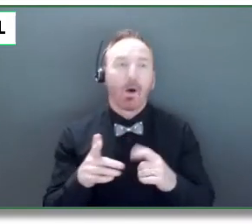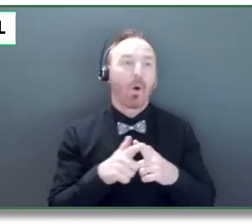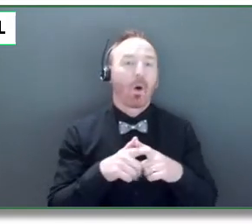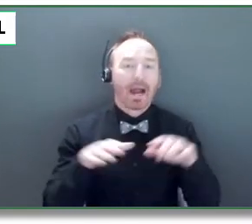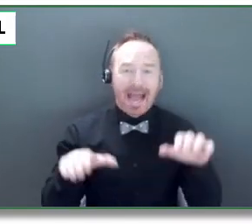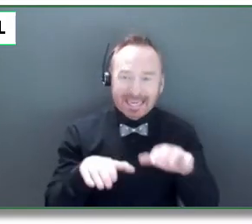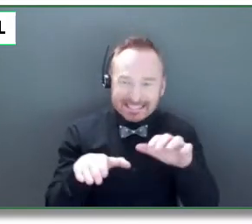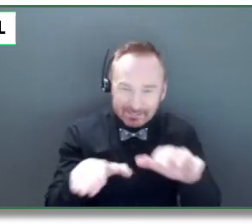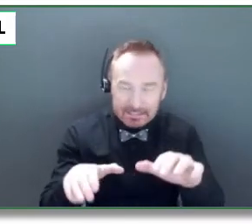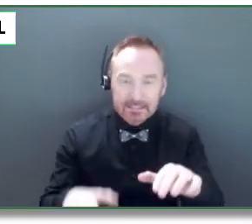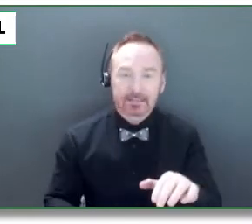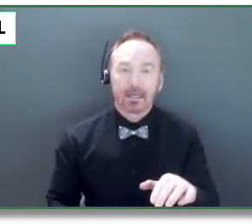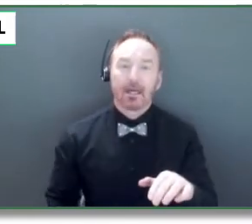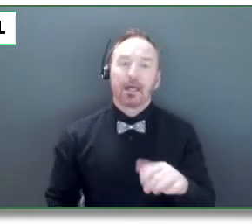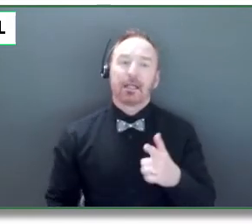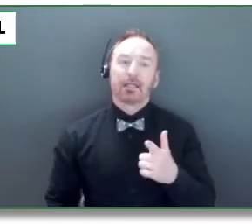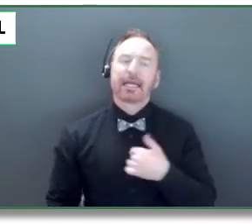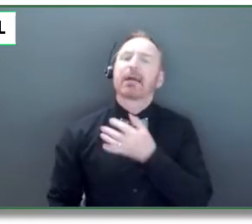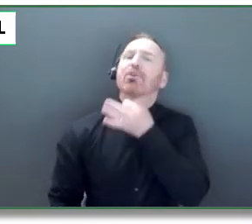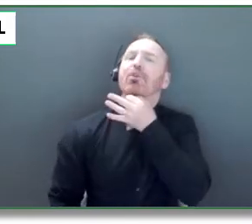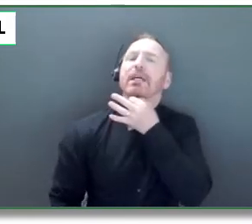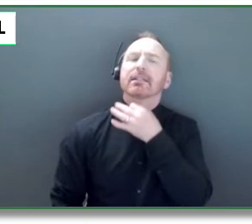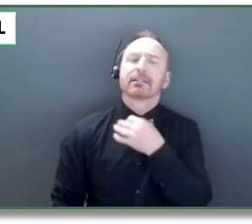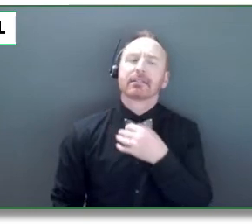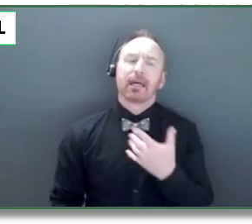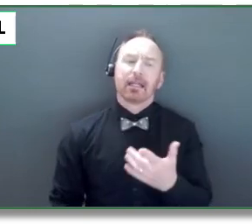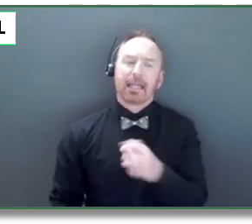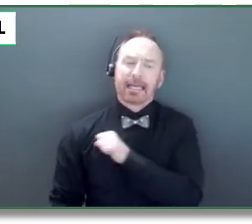accessibility in mind?